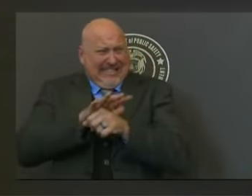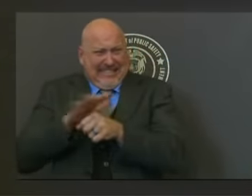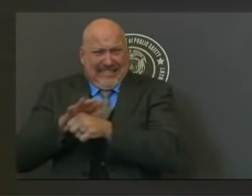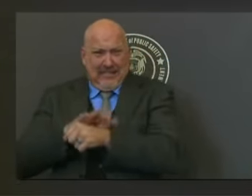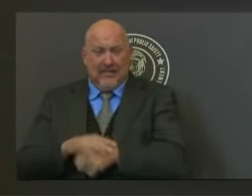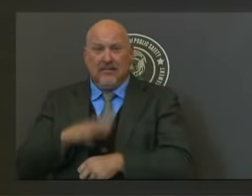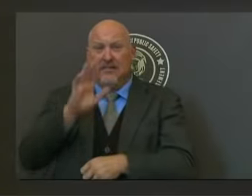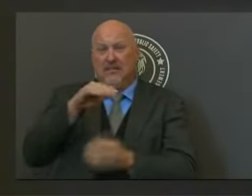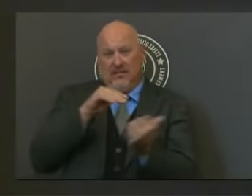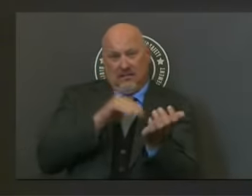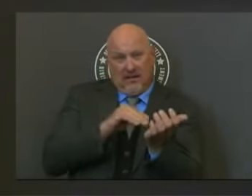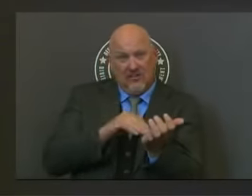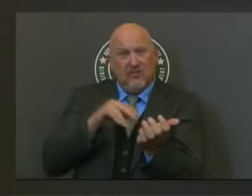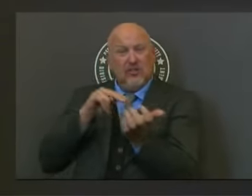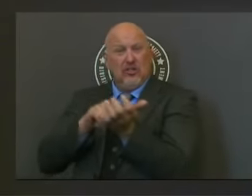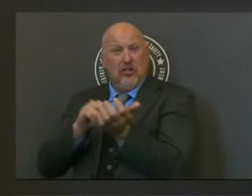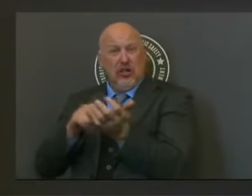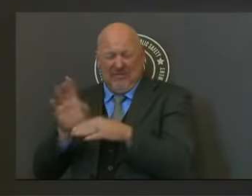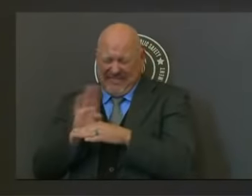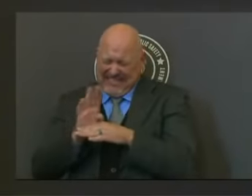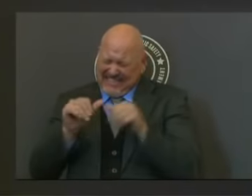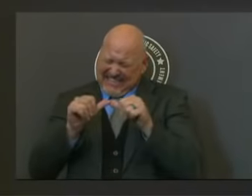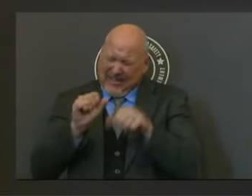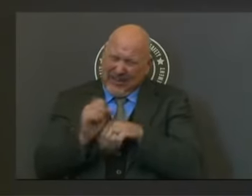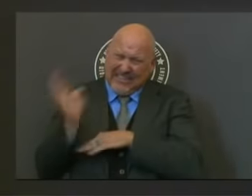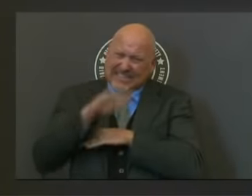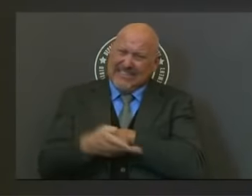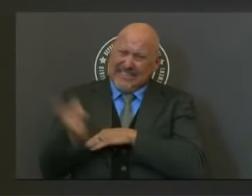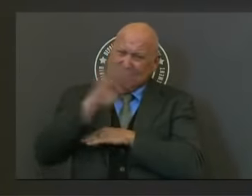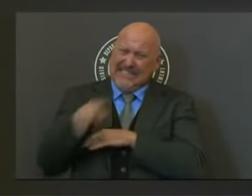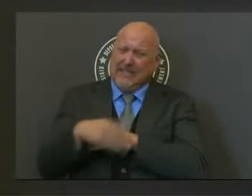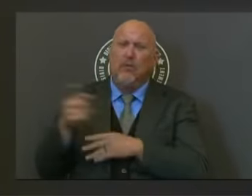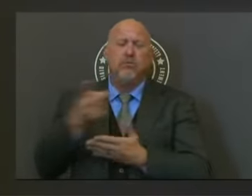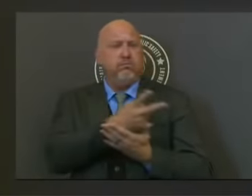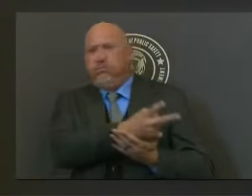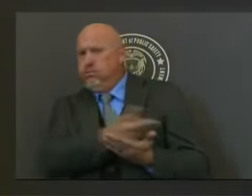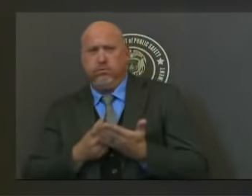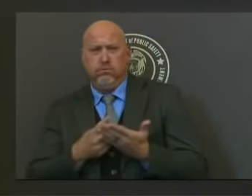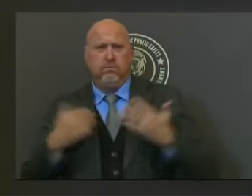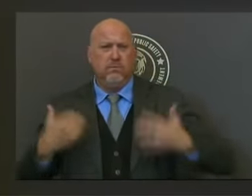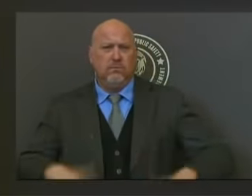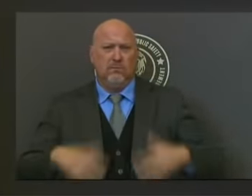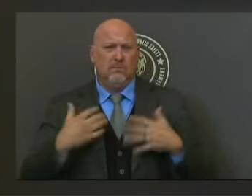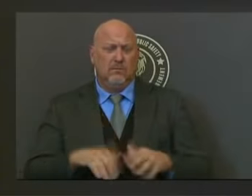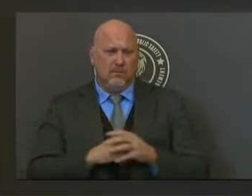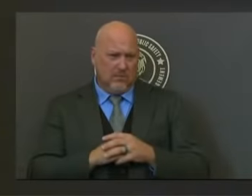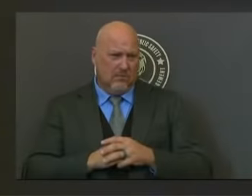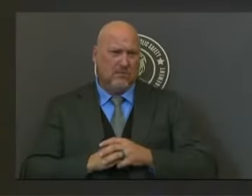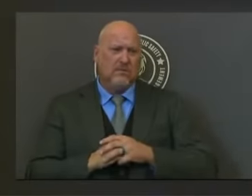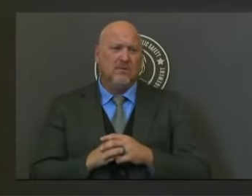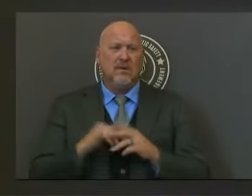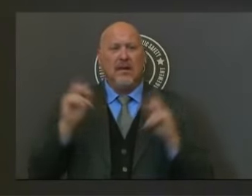like health system is stressed